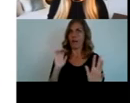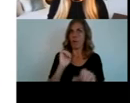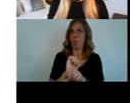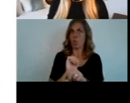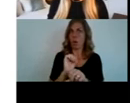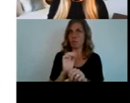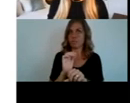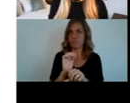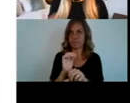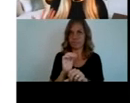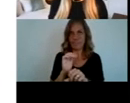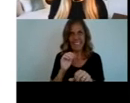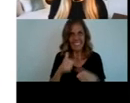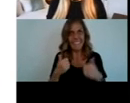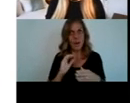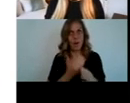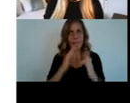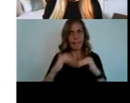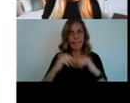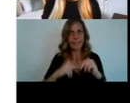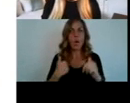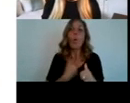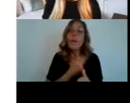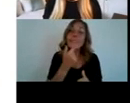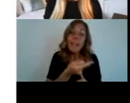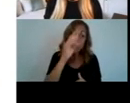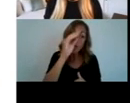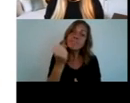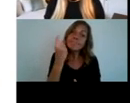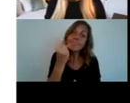all out there. So, we tell the boys, you know, like Mr. Rogers says, you got to look for